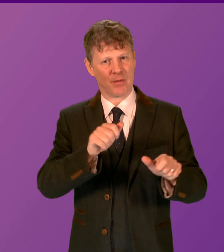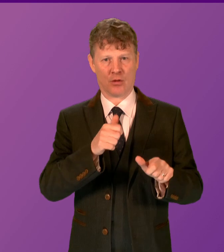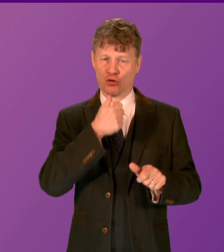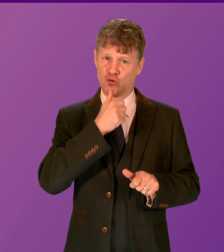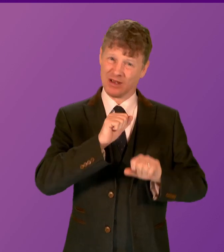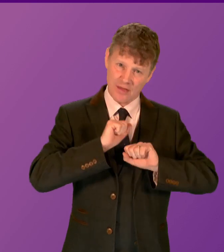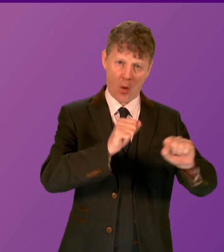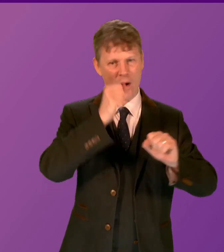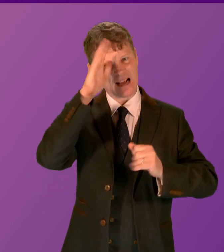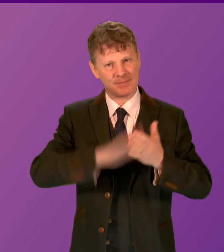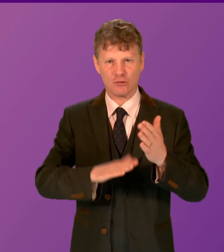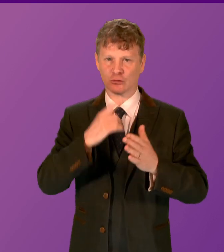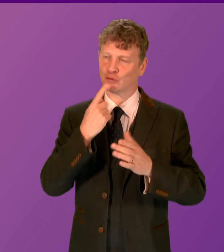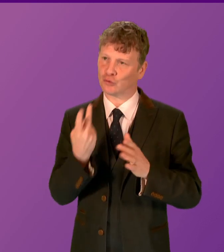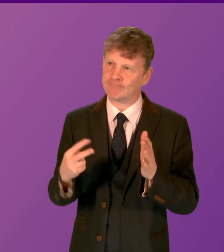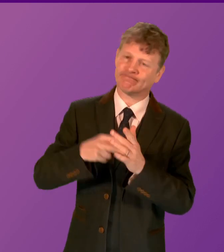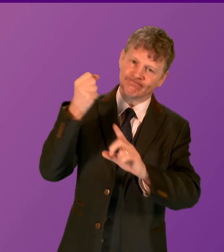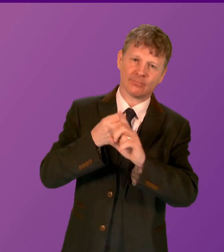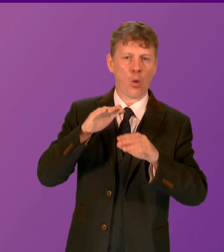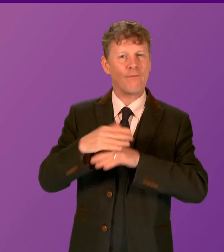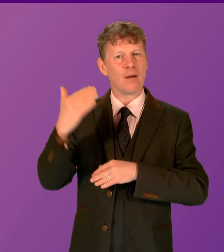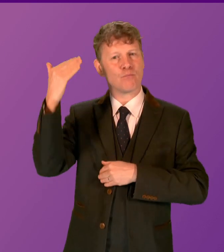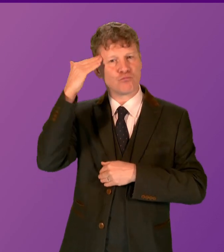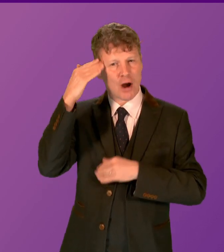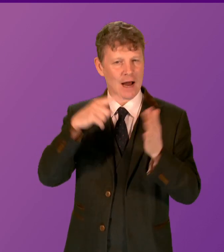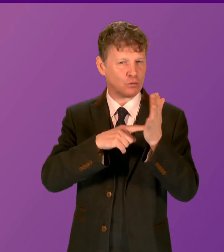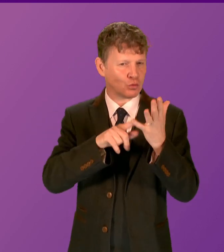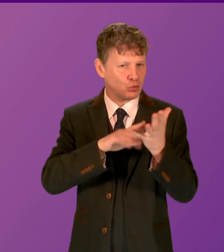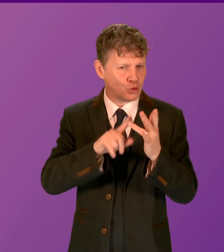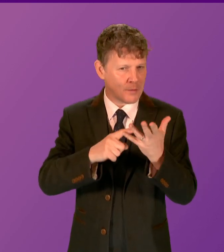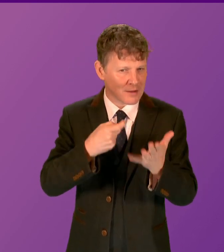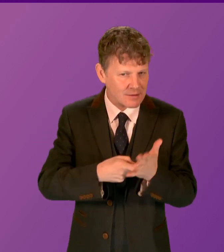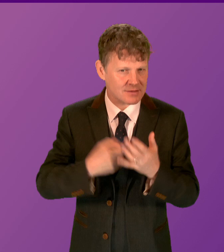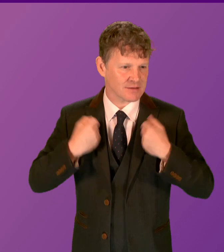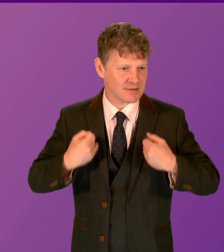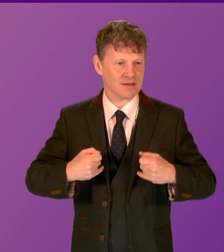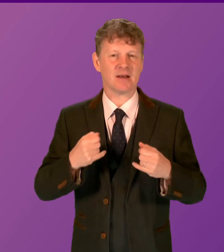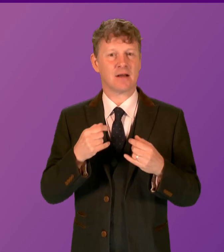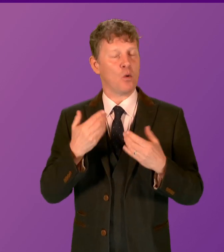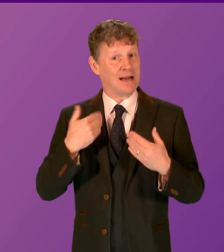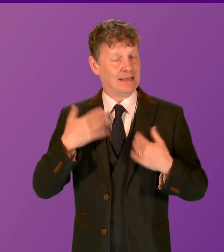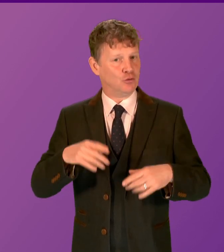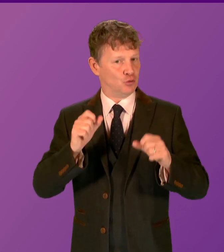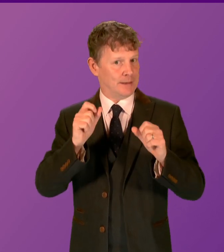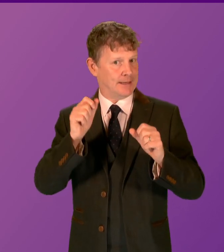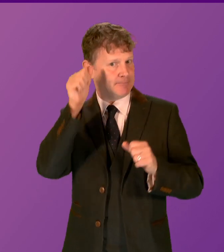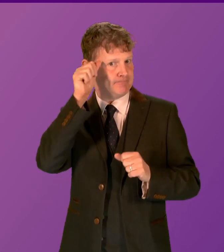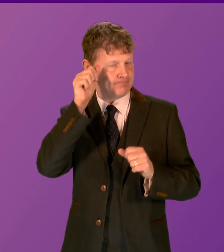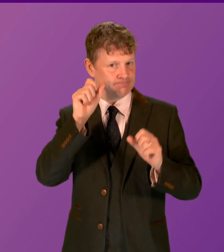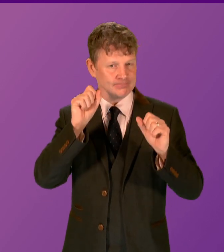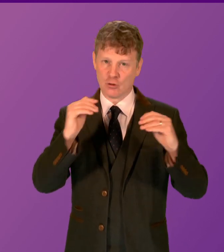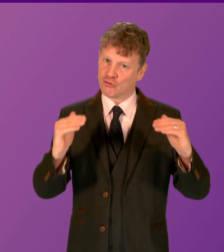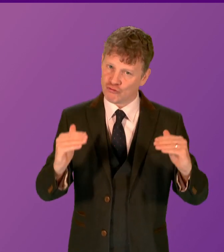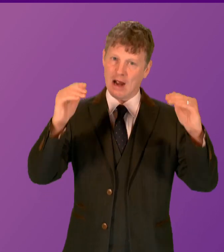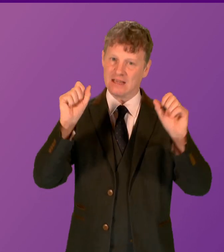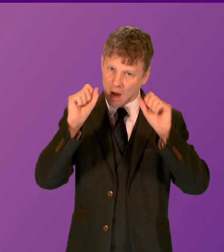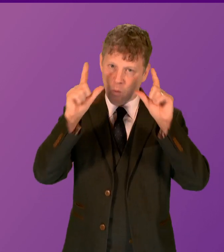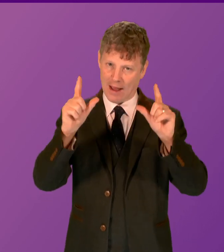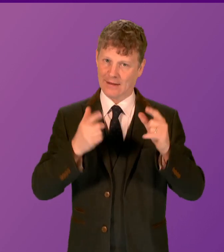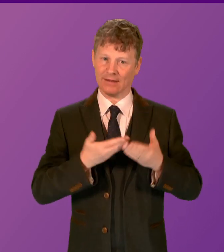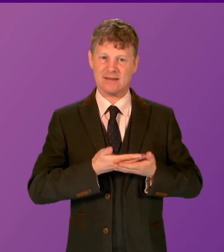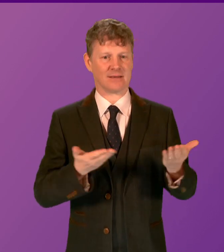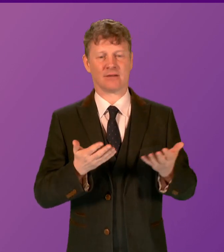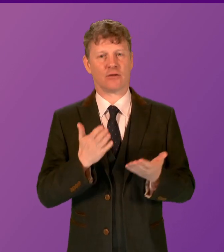out about brain tumours, the need to be cautious and the need to be conscious of getting support